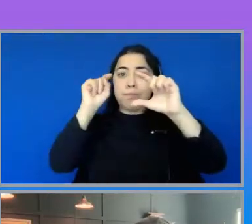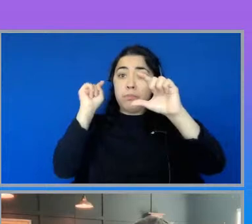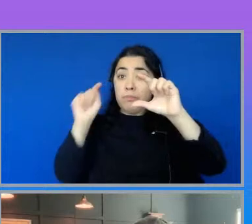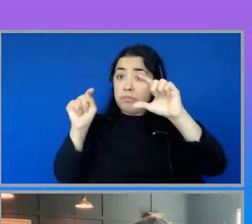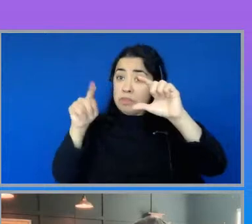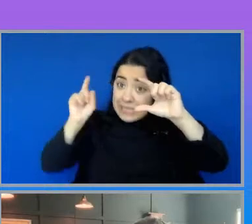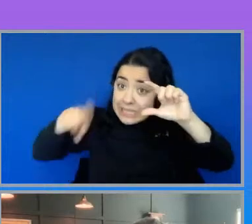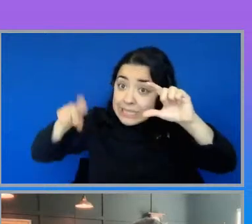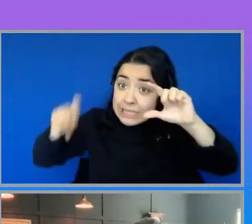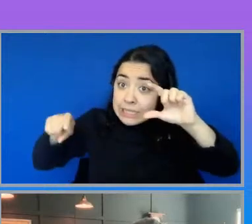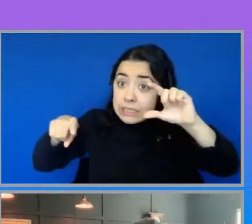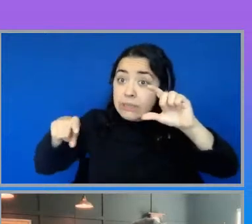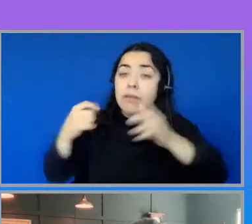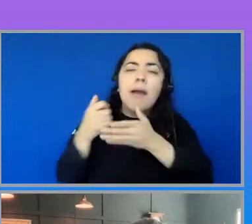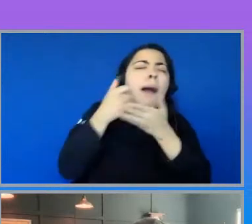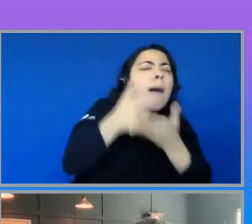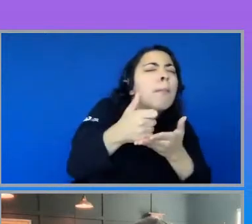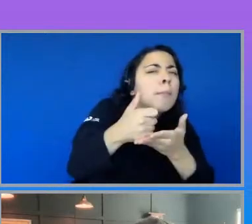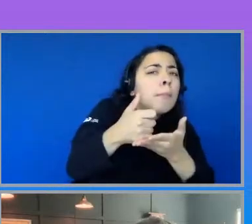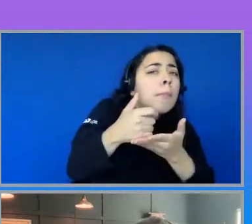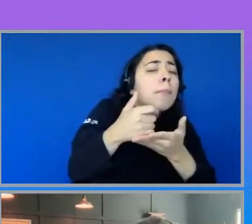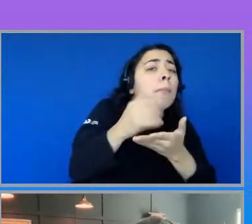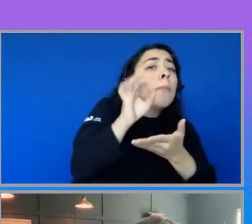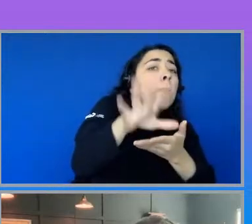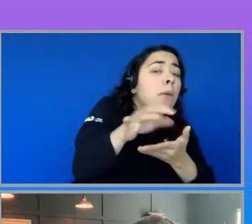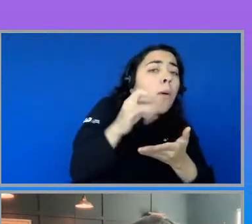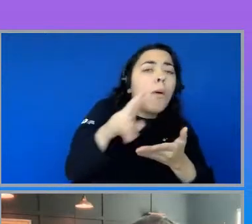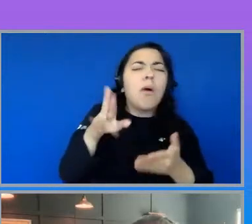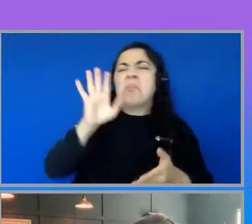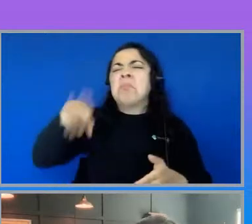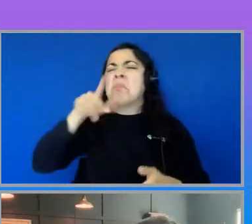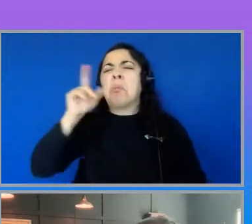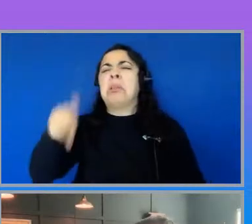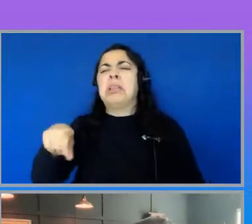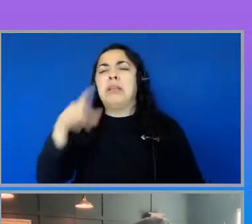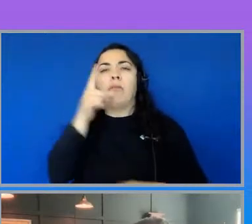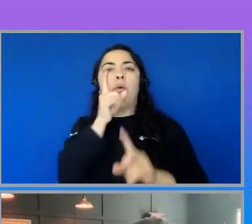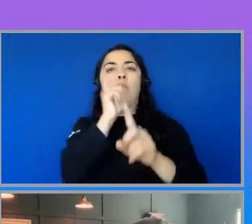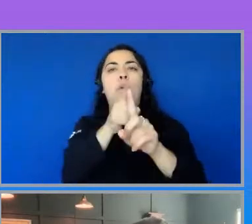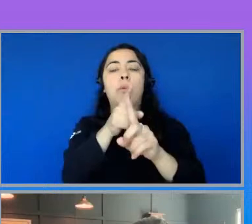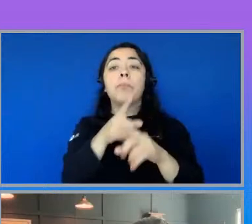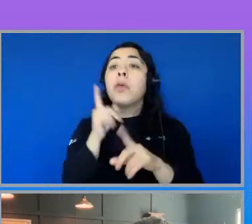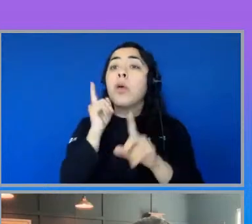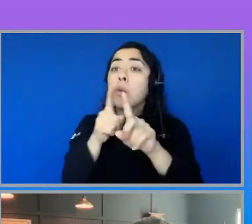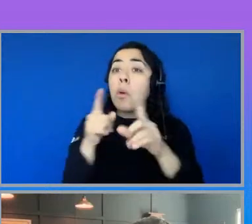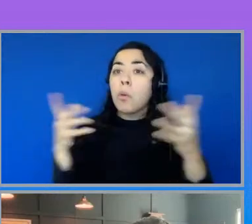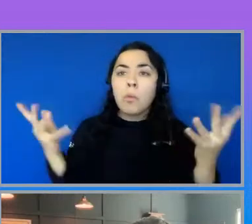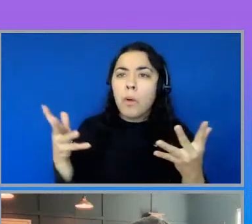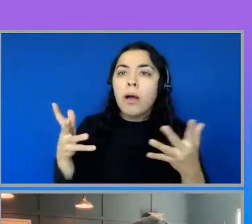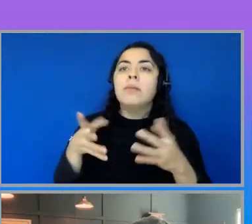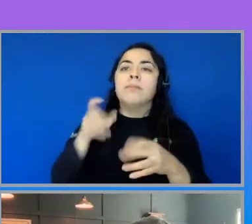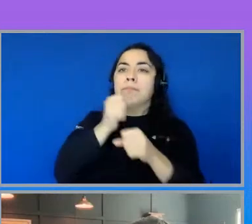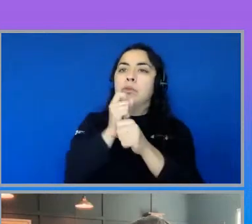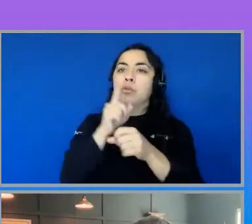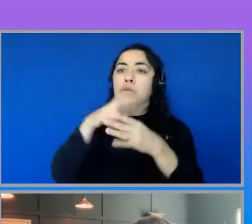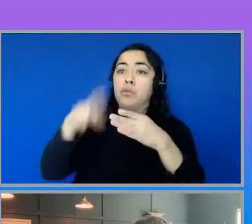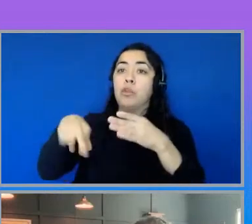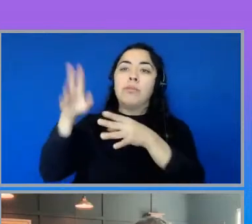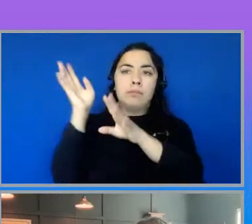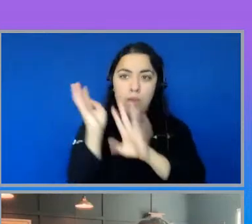needed helpful or not needed for the user to complete their goal? And in this case, the goal is to download results. I would say